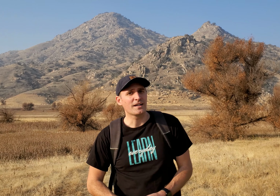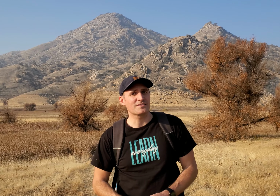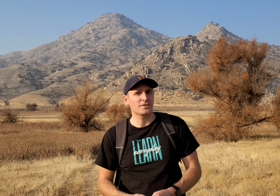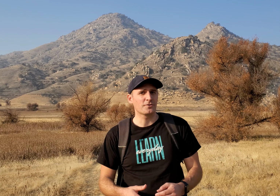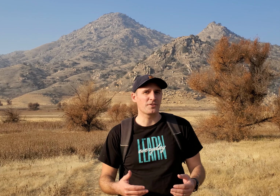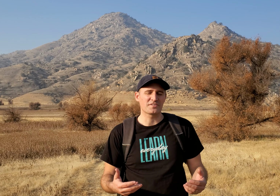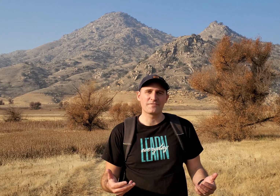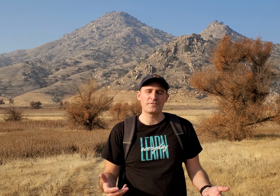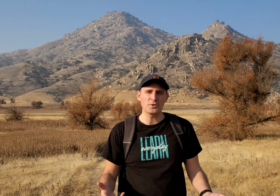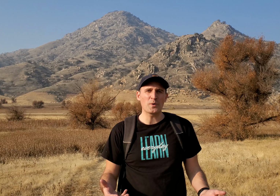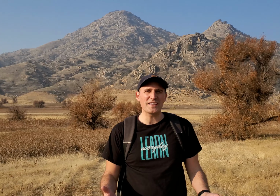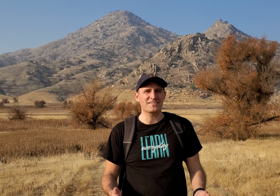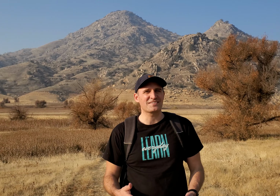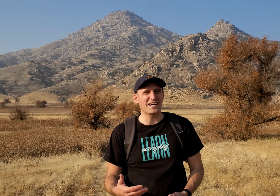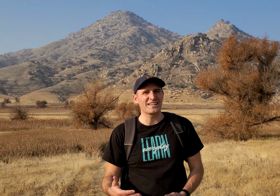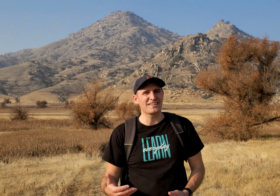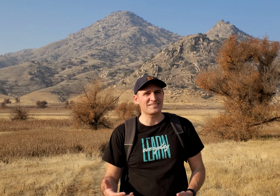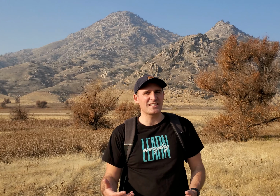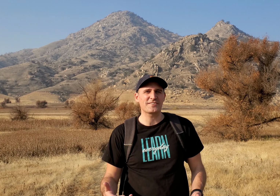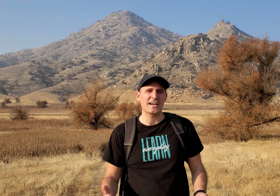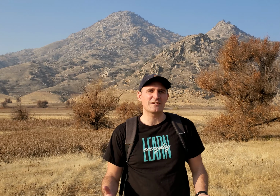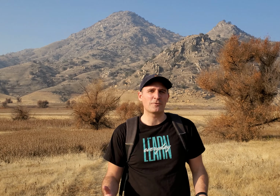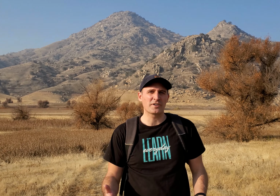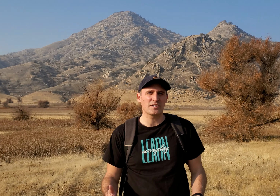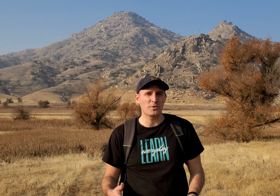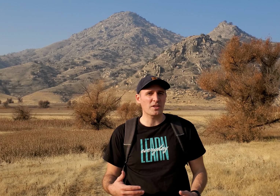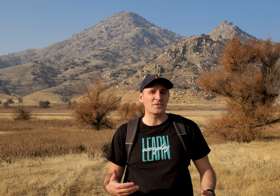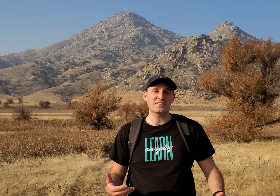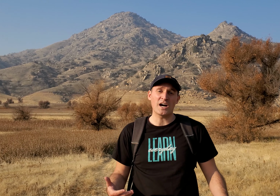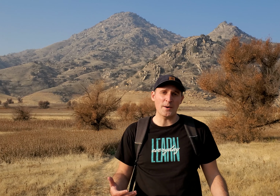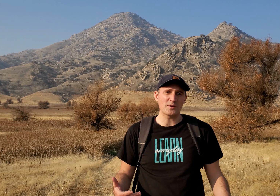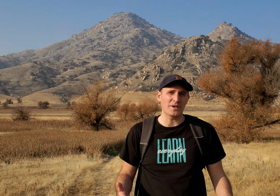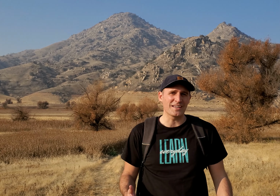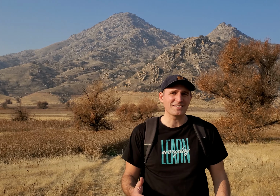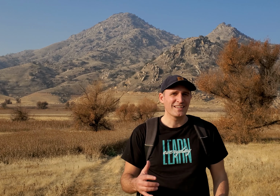So, there's a few ways to sign the state of California, one of the most common ways